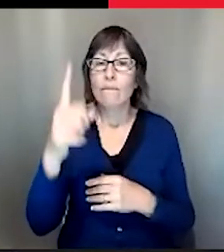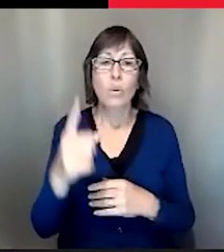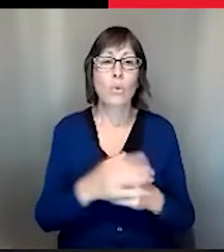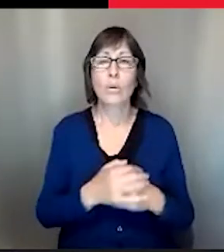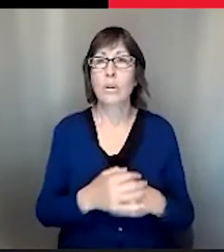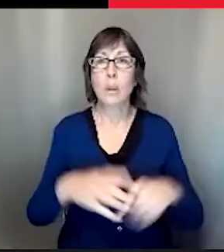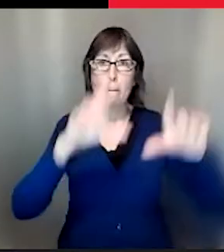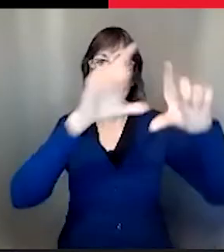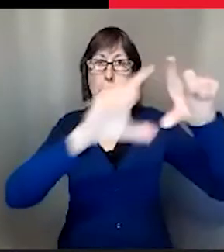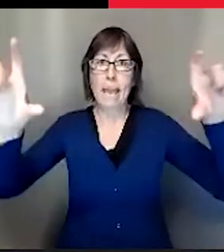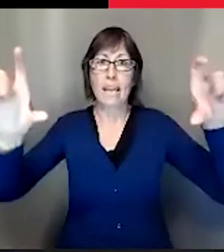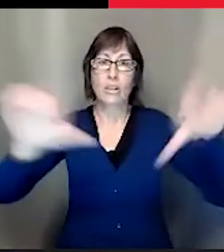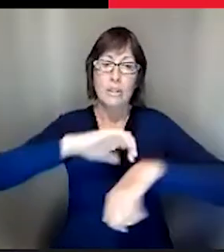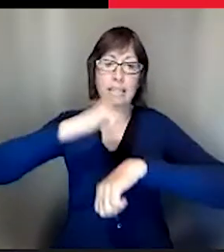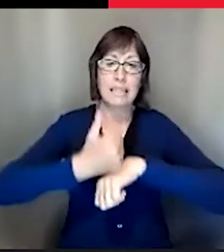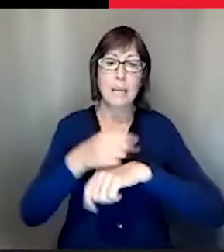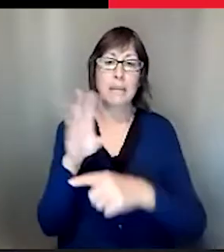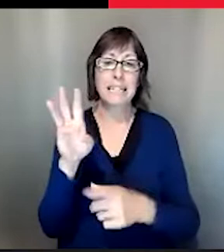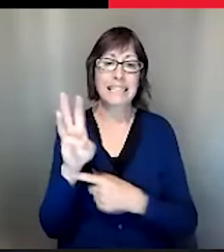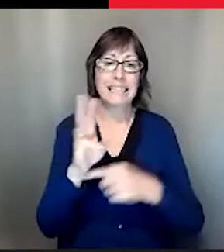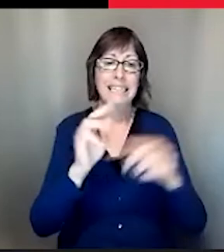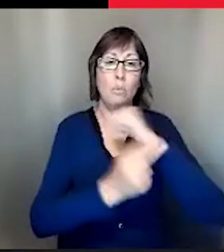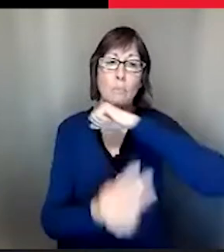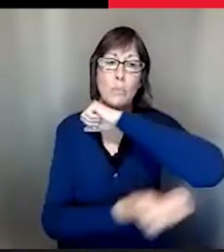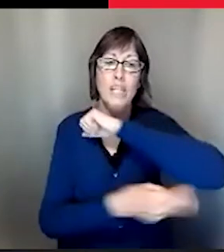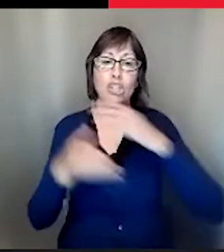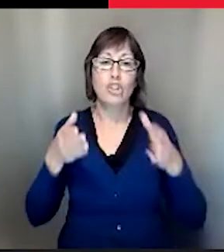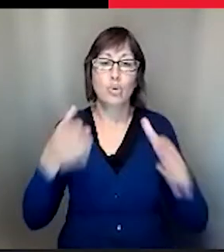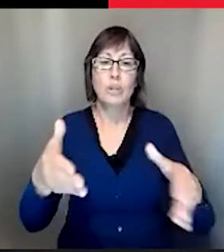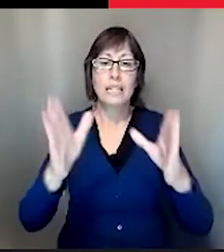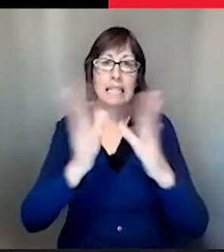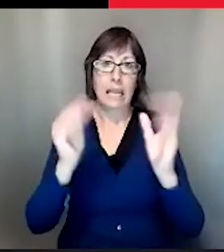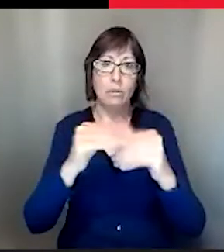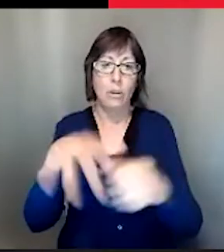six bridges and streets in the downtown area. Up to three artists will be selected through